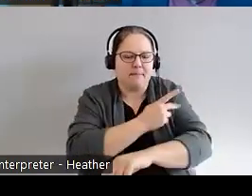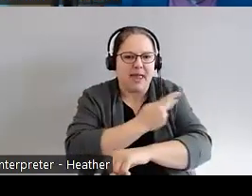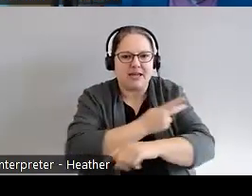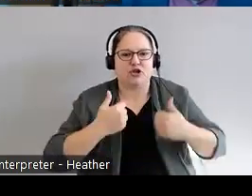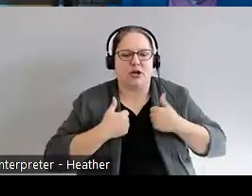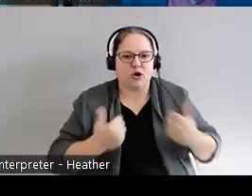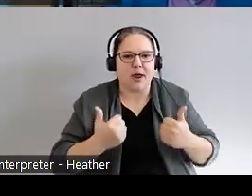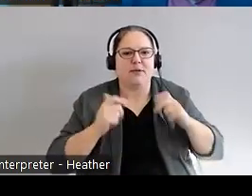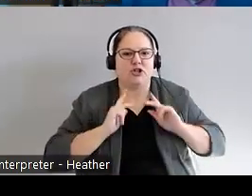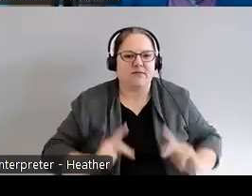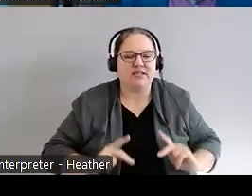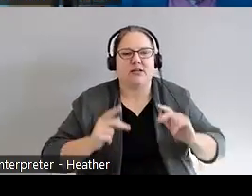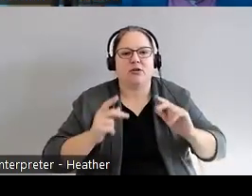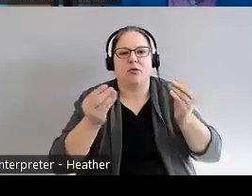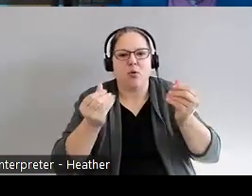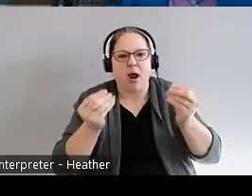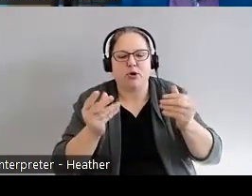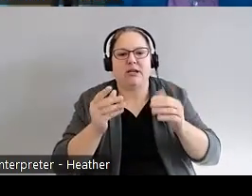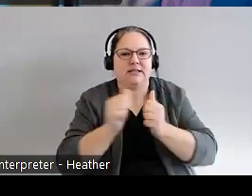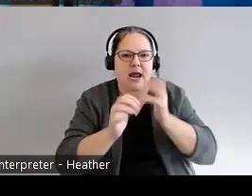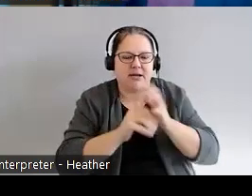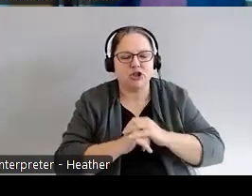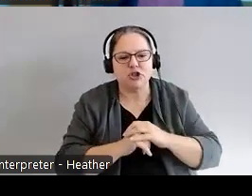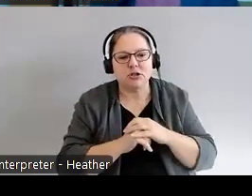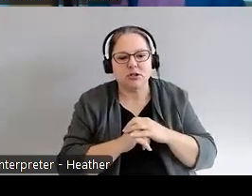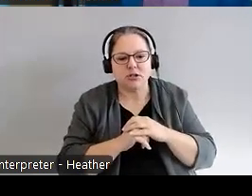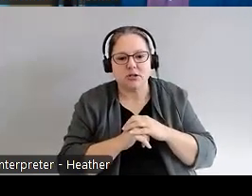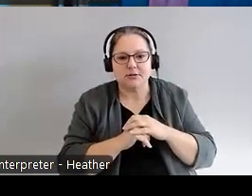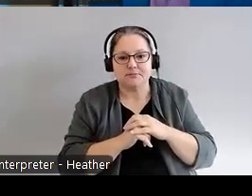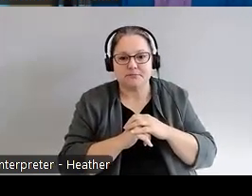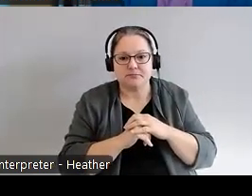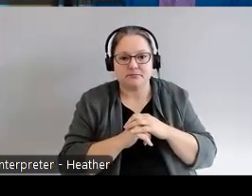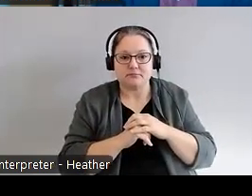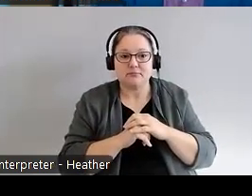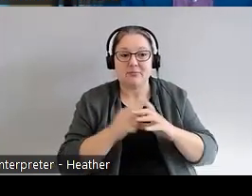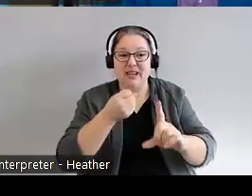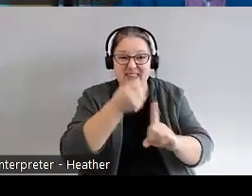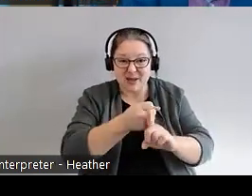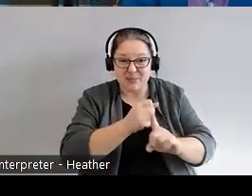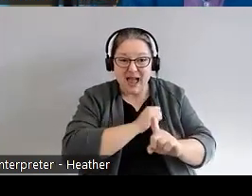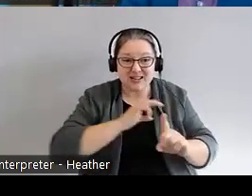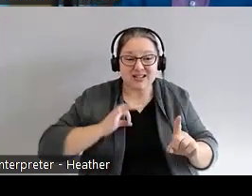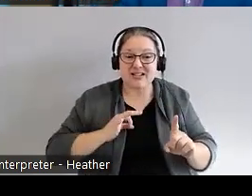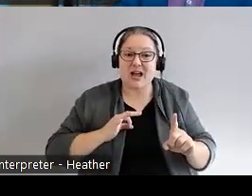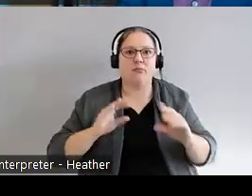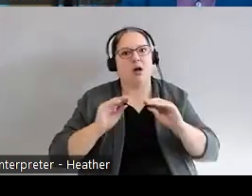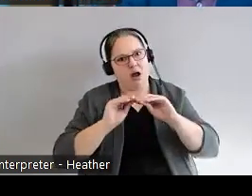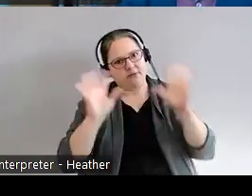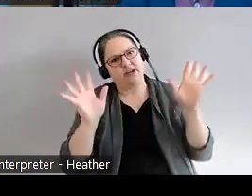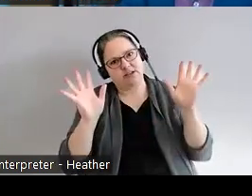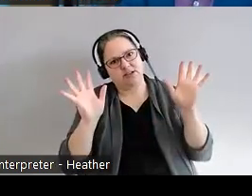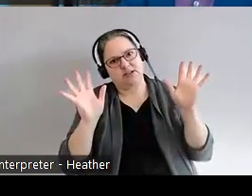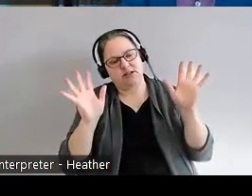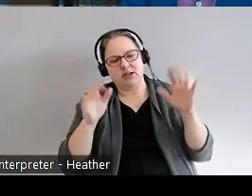and property damage and so on. impact on staff is quite um is a given. Uh you know when patients